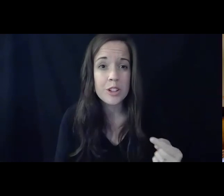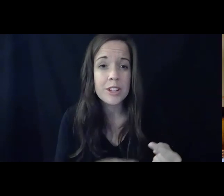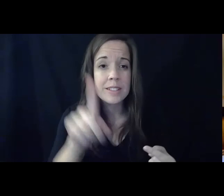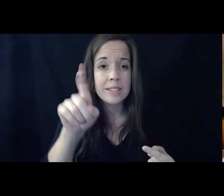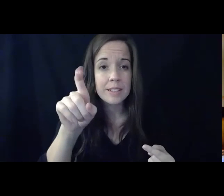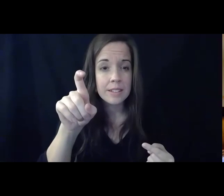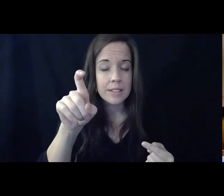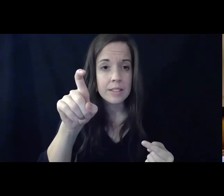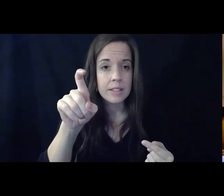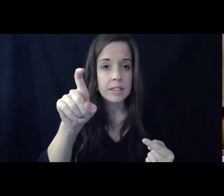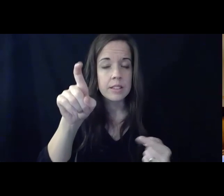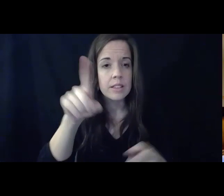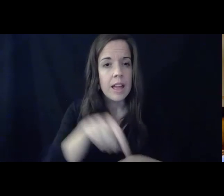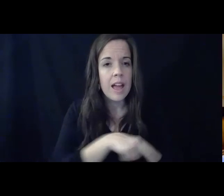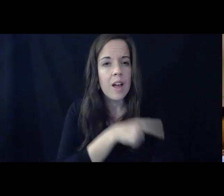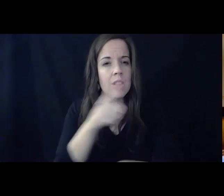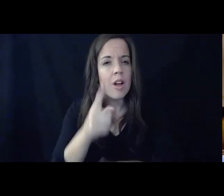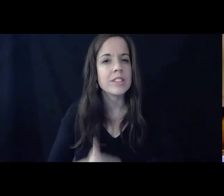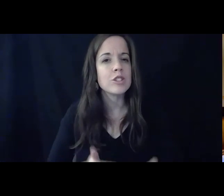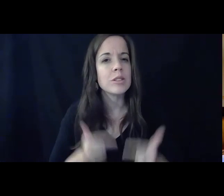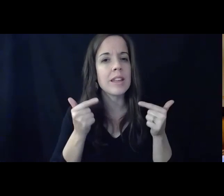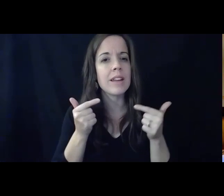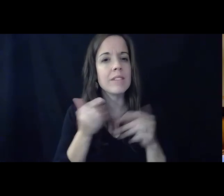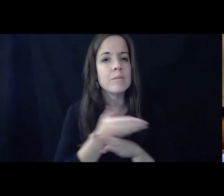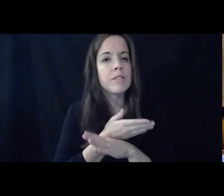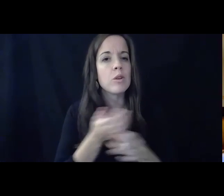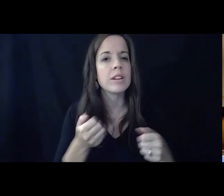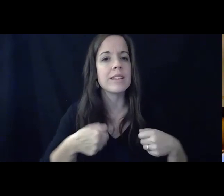How long did you live before yielding to your inevitable shame?